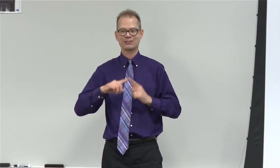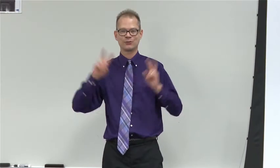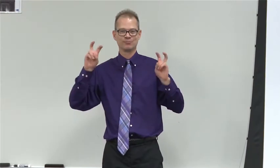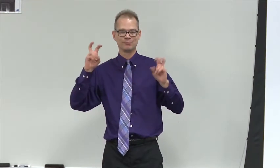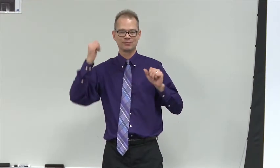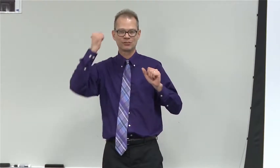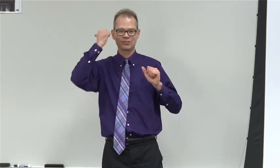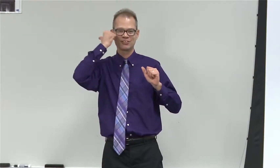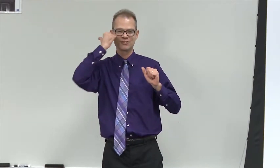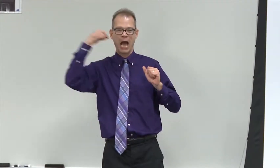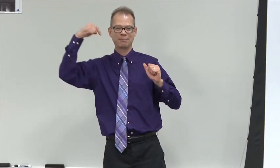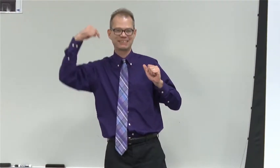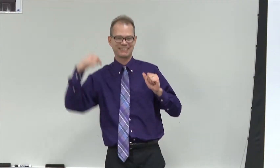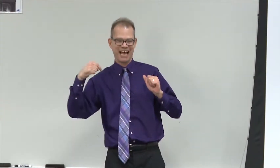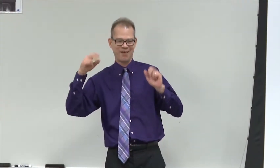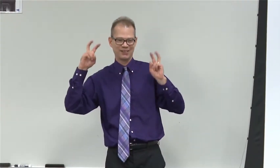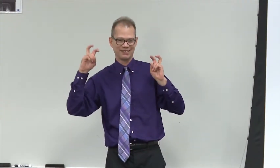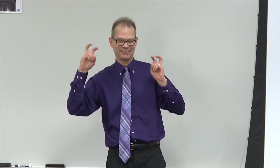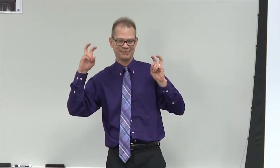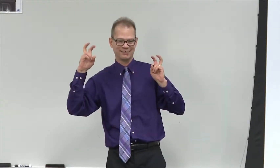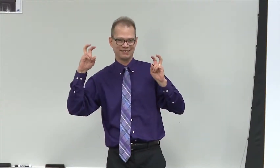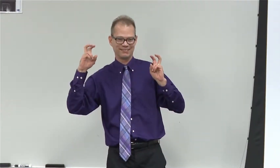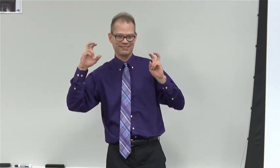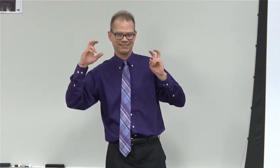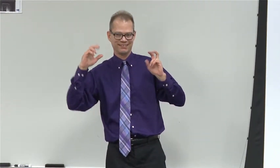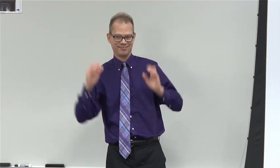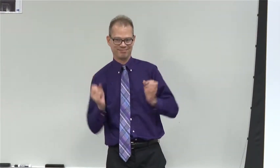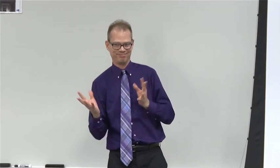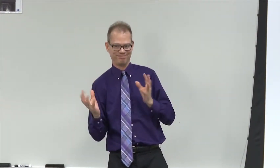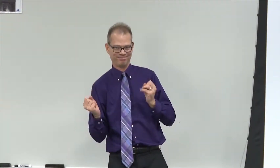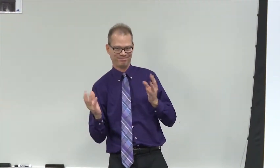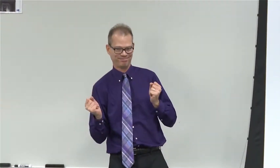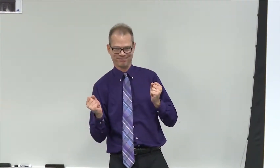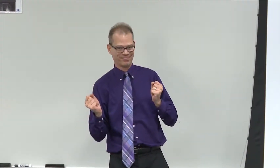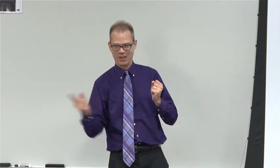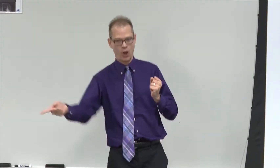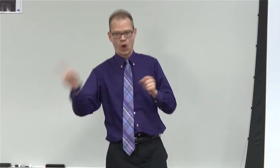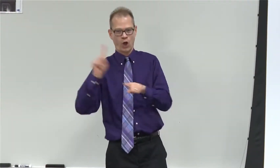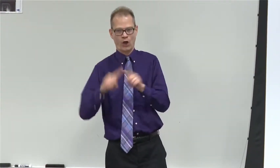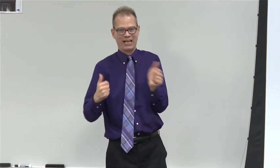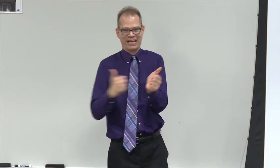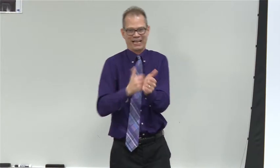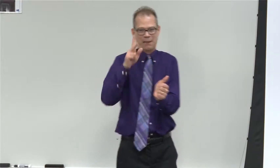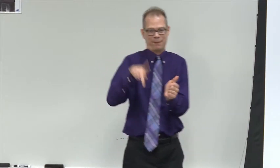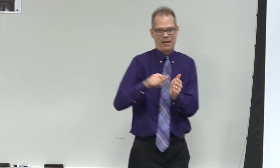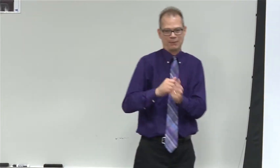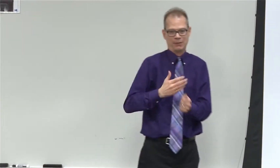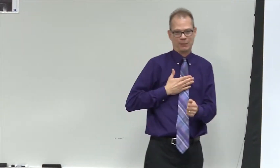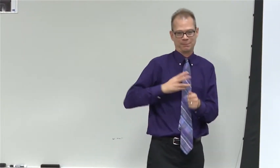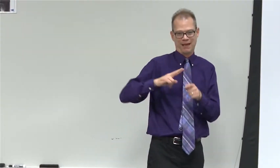and so I sort of had to dumb it down, as it were, because they wouldn't have been able to keep up